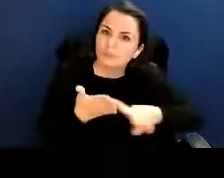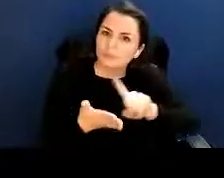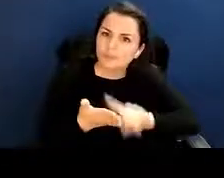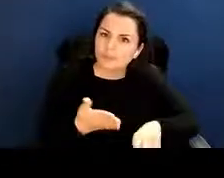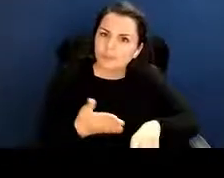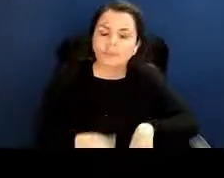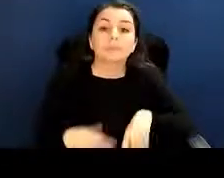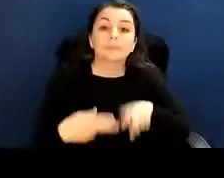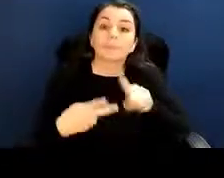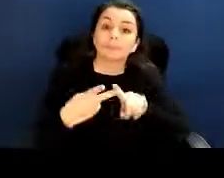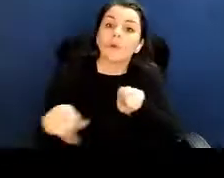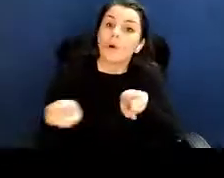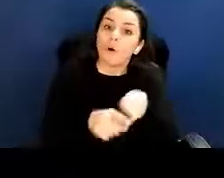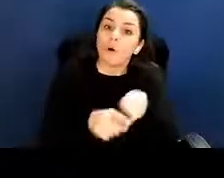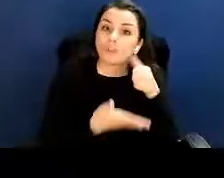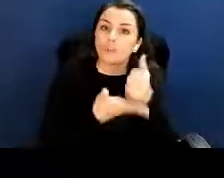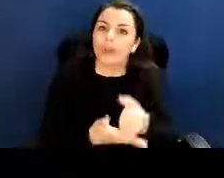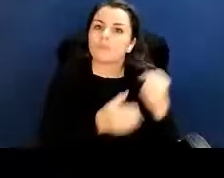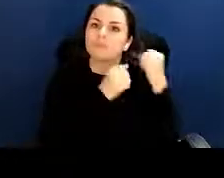the overall research environment at the institution.